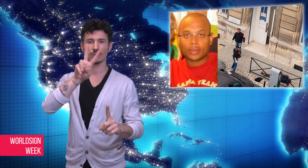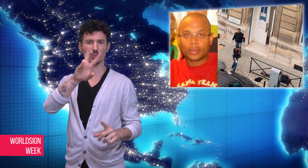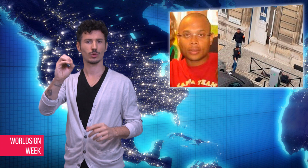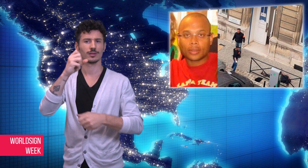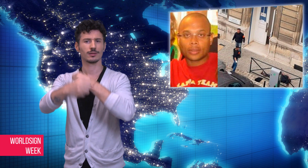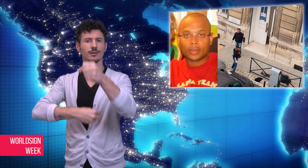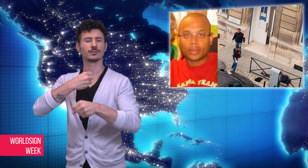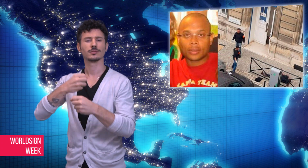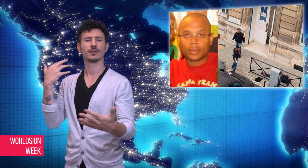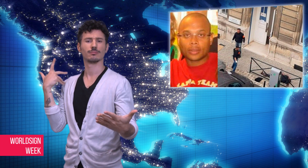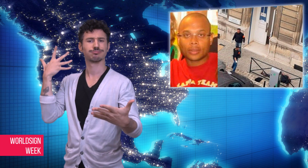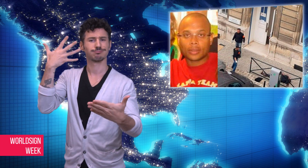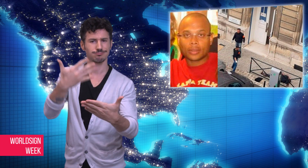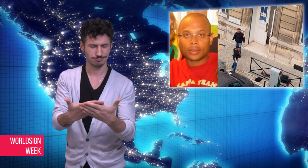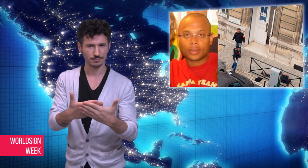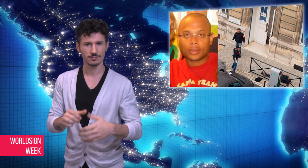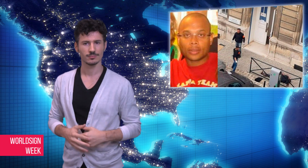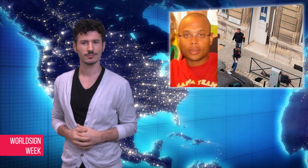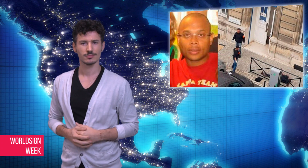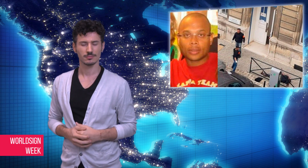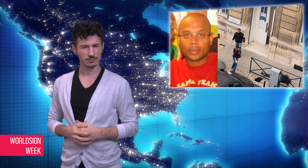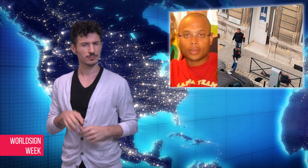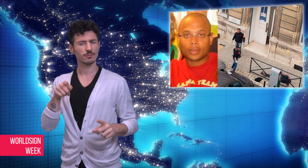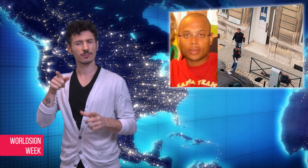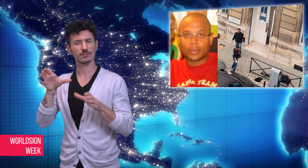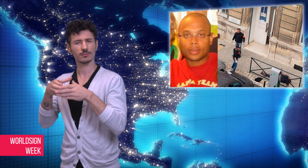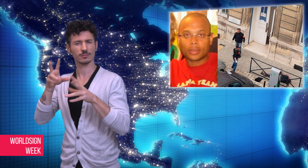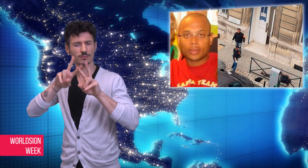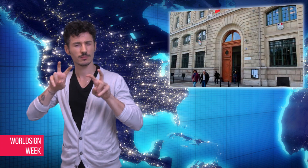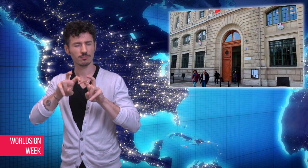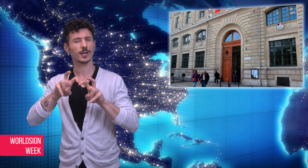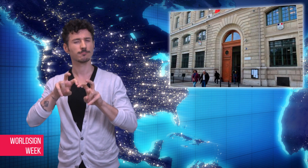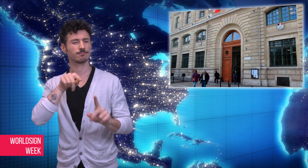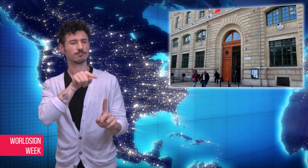They also learned that he was a Muslim convert.